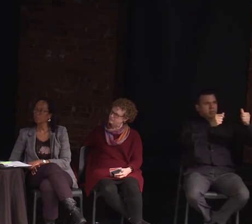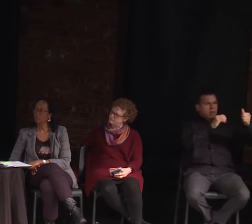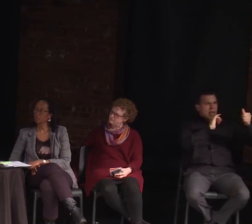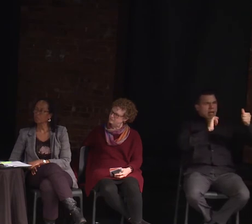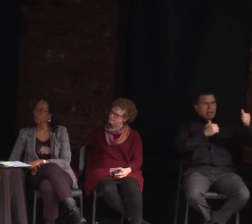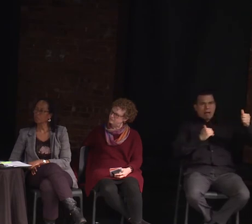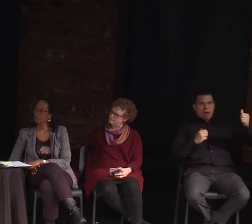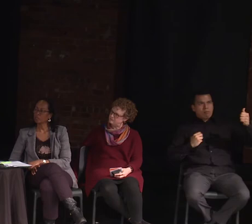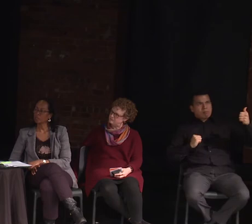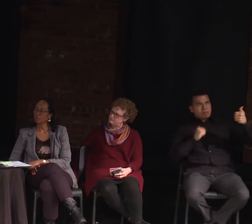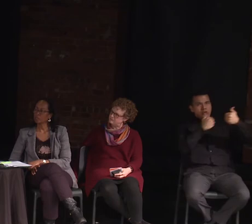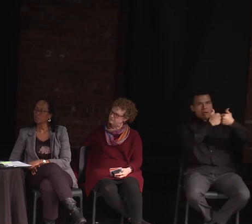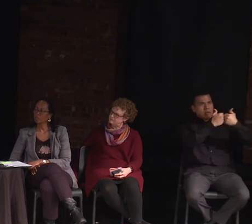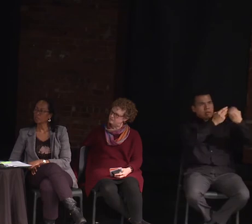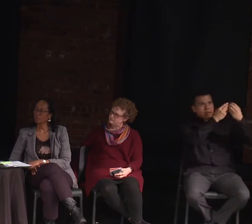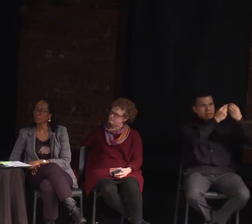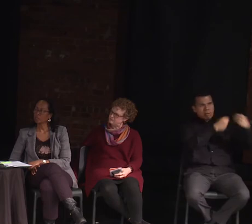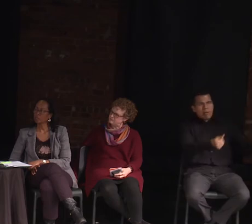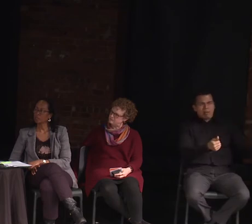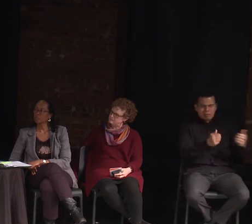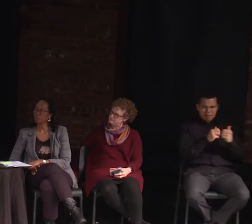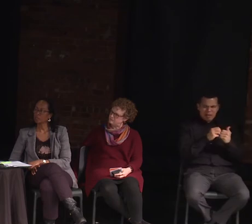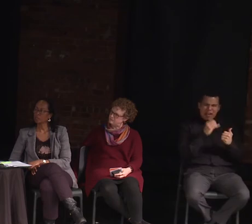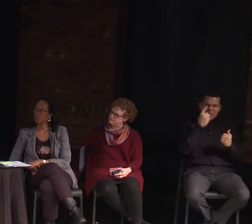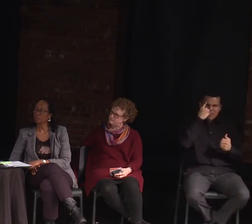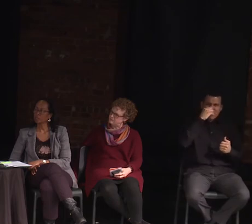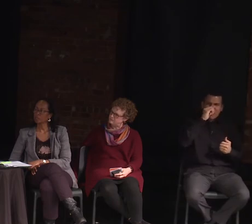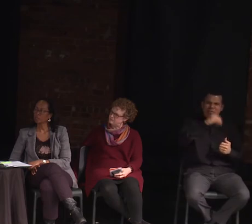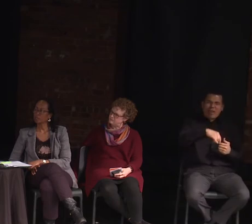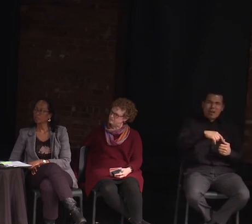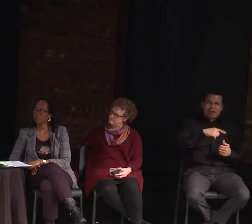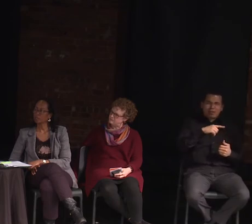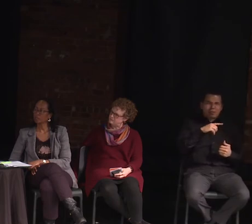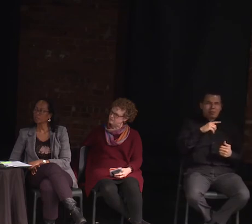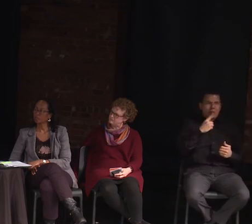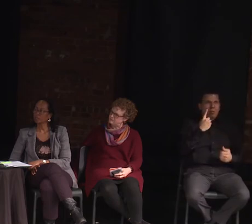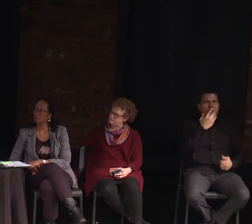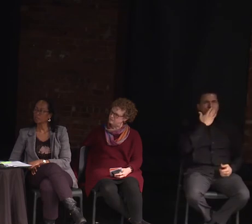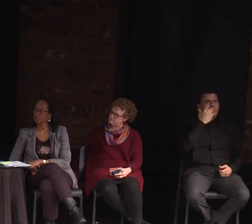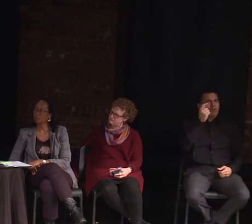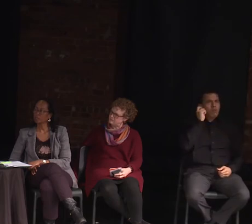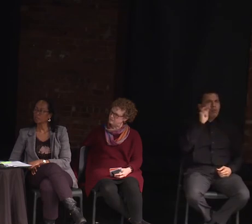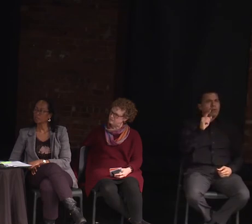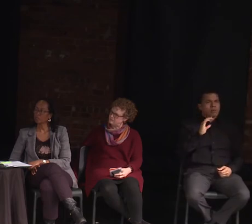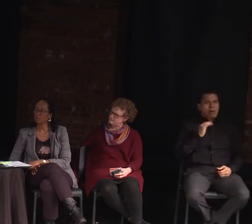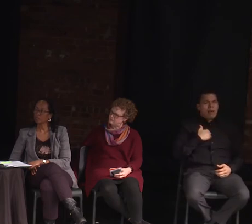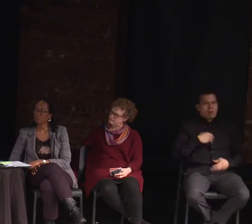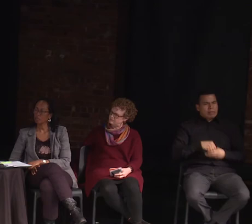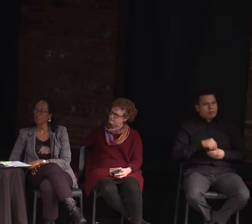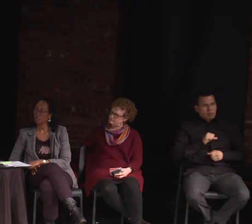That's the question and I think we all have to do our own internal work and then go from there.